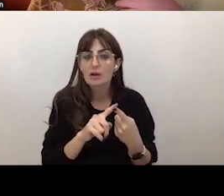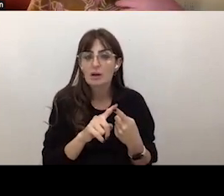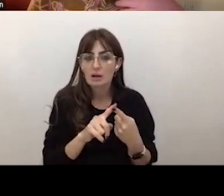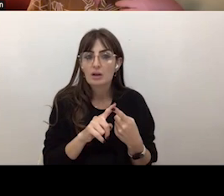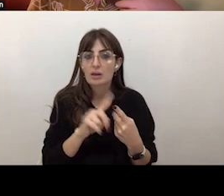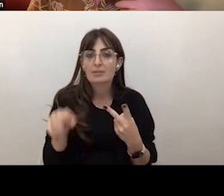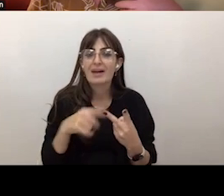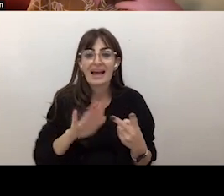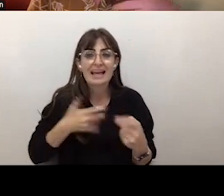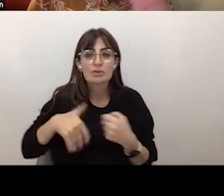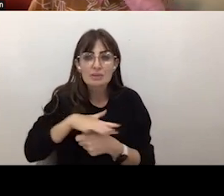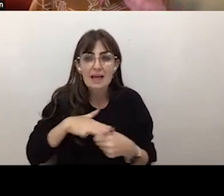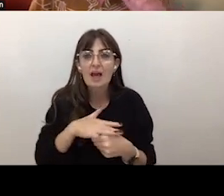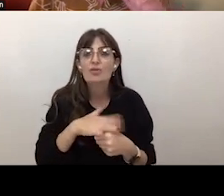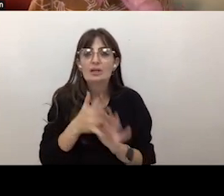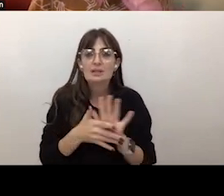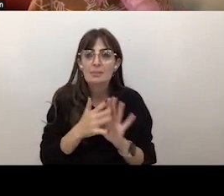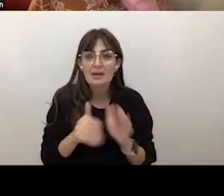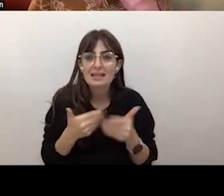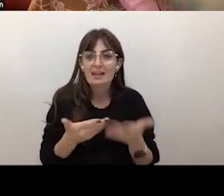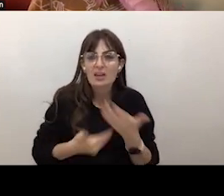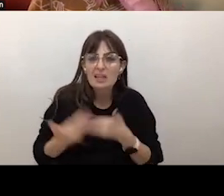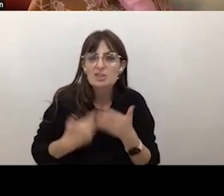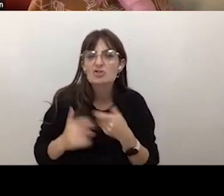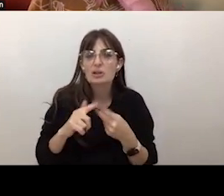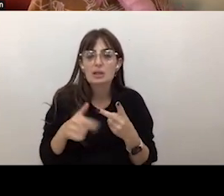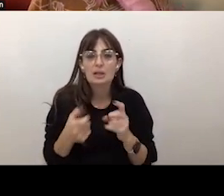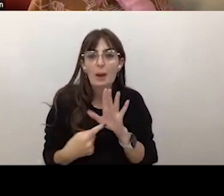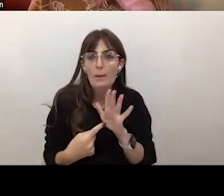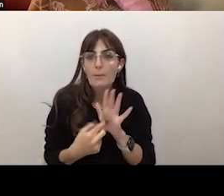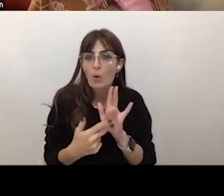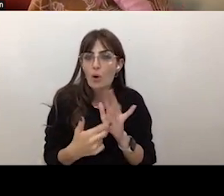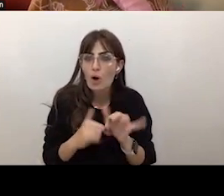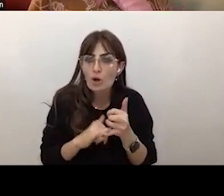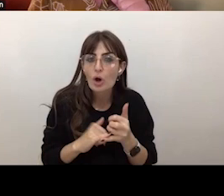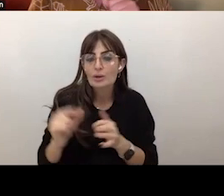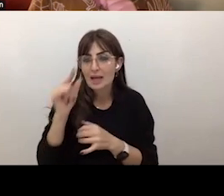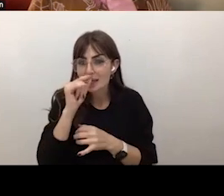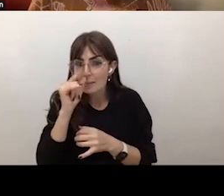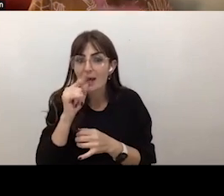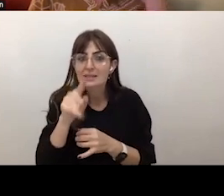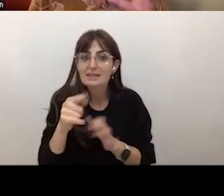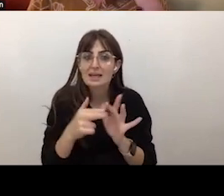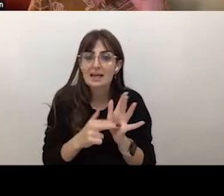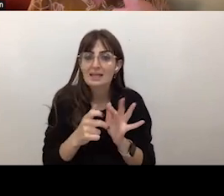Interest areas as well. Giving history. Key notes. Capacity indicators. It will not be